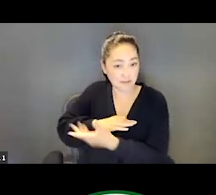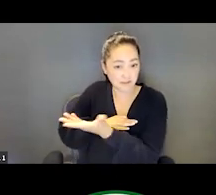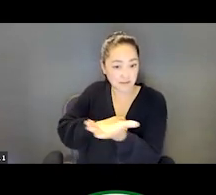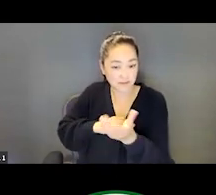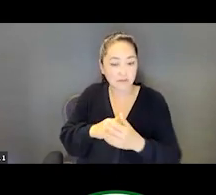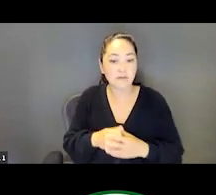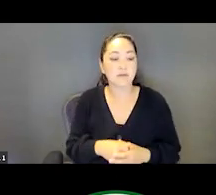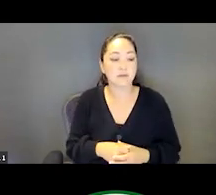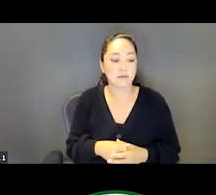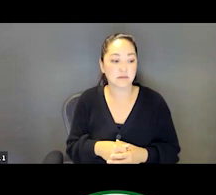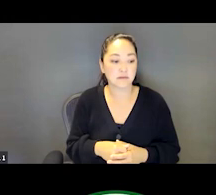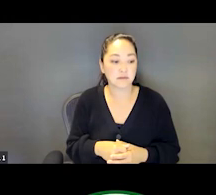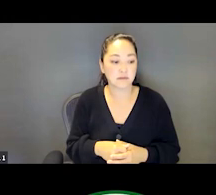my journey perfect.